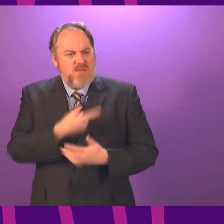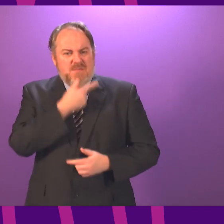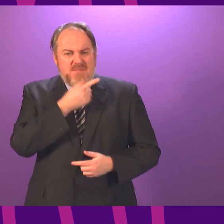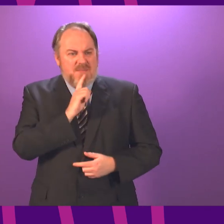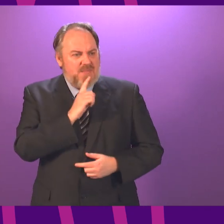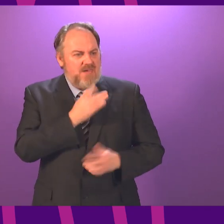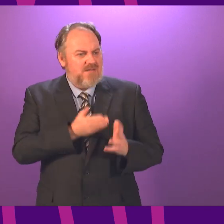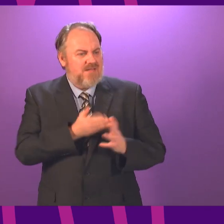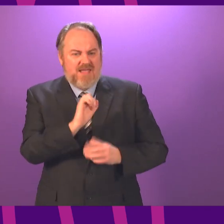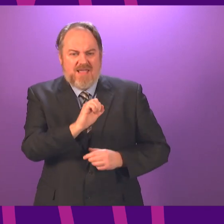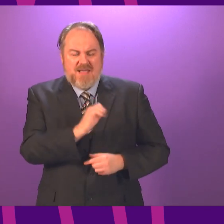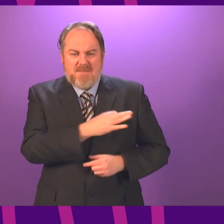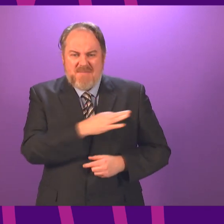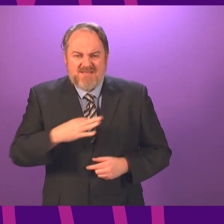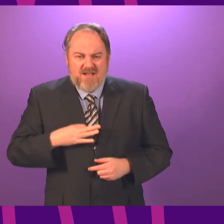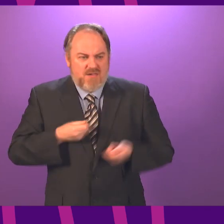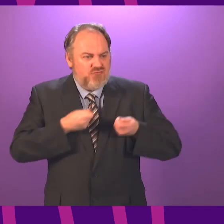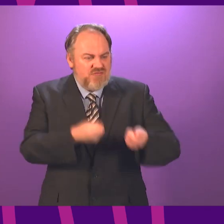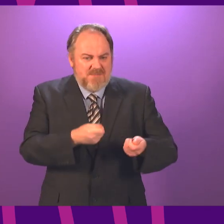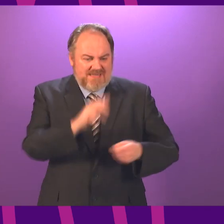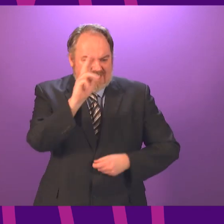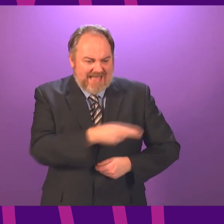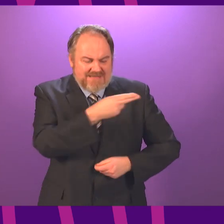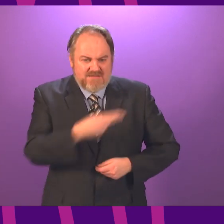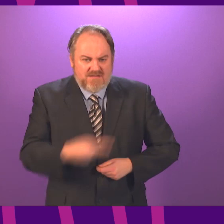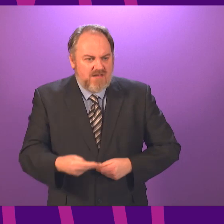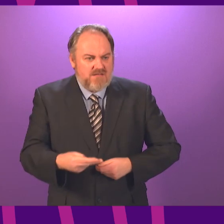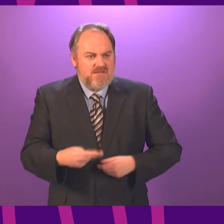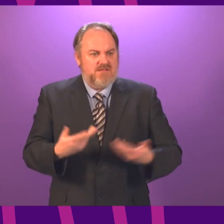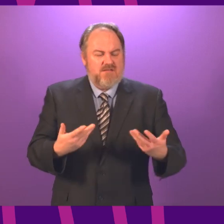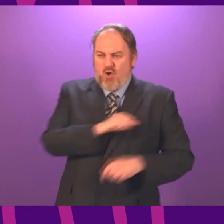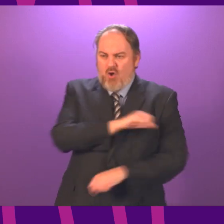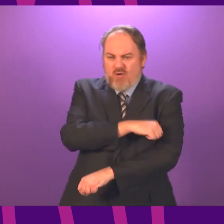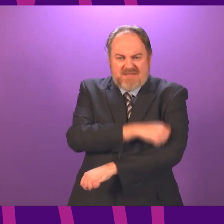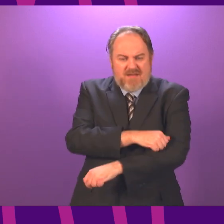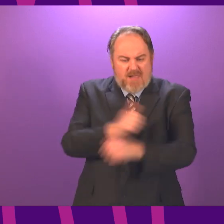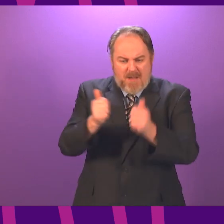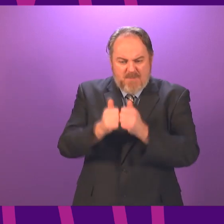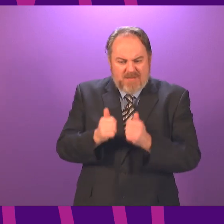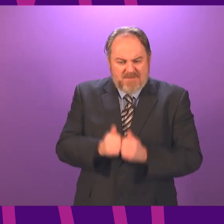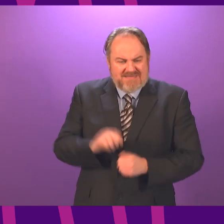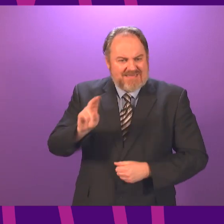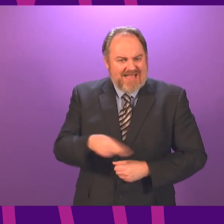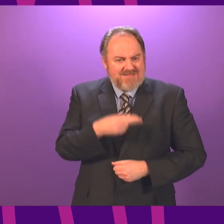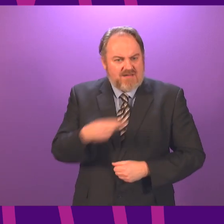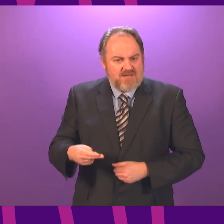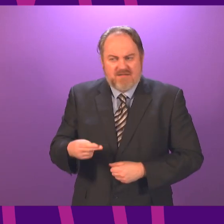operations cancelled about when and how services will get back up to speed. There is nothing for those who have already postponed huge life events for a year. For example, for those